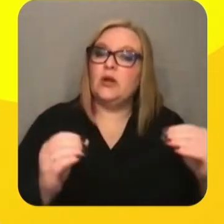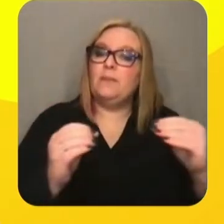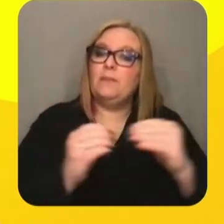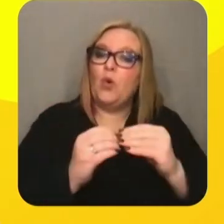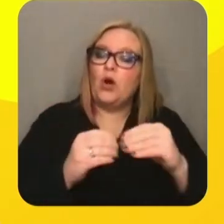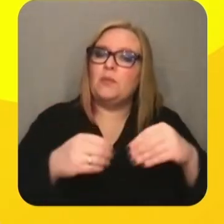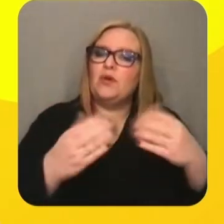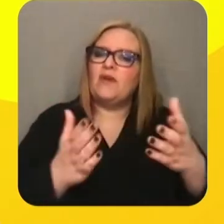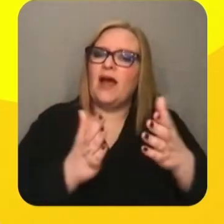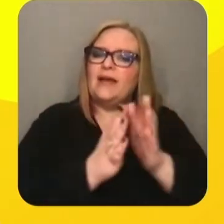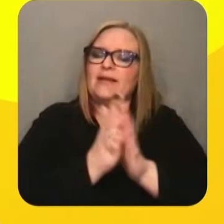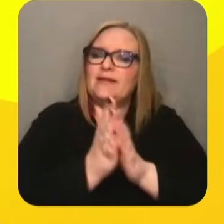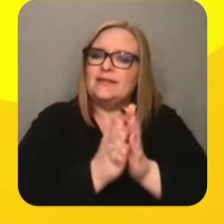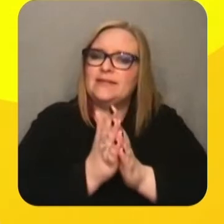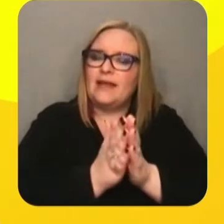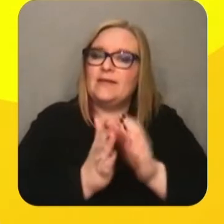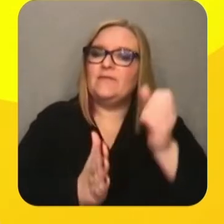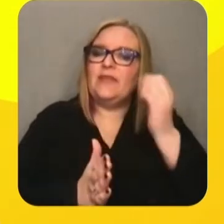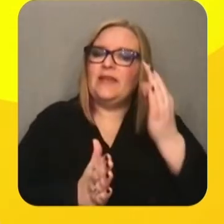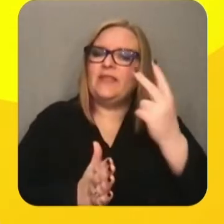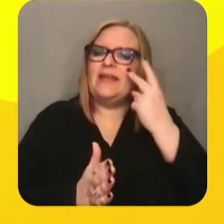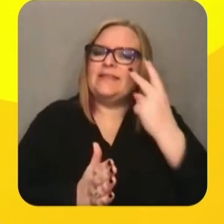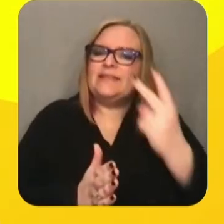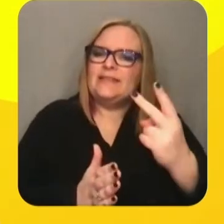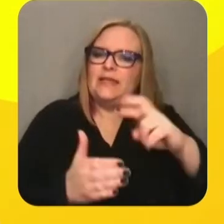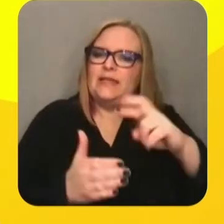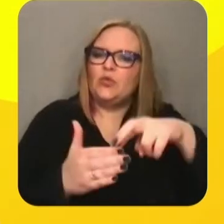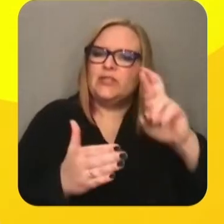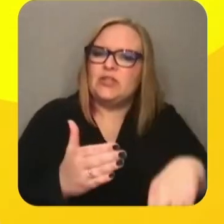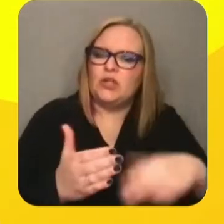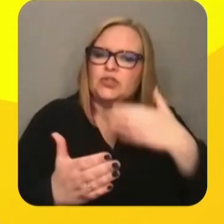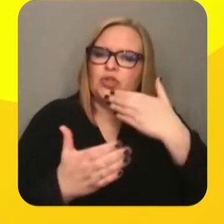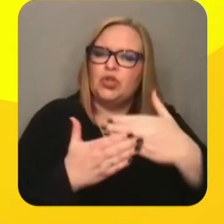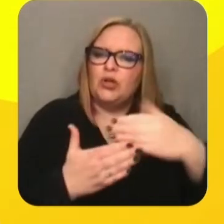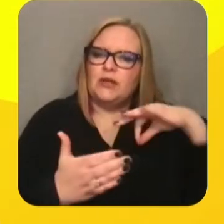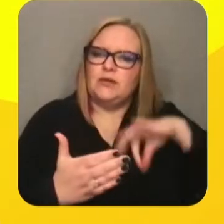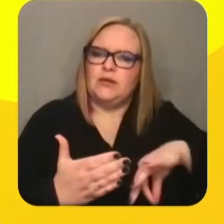see a tangible return on investment for the company's DEI efforts.